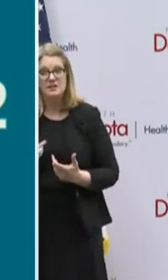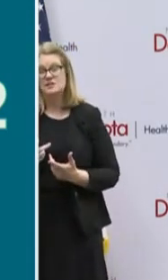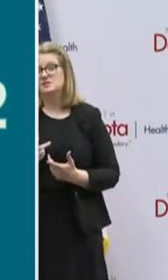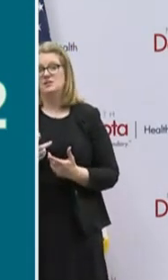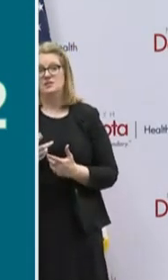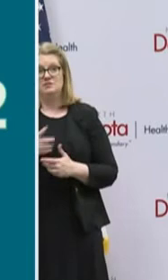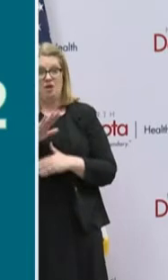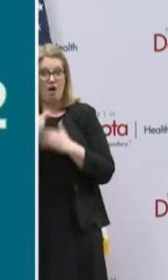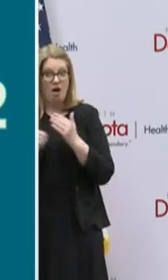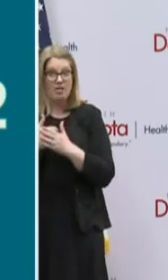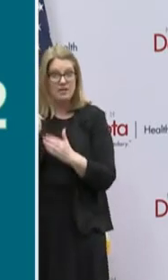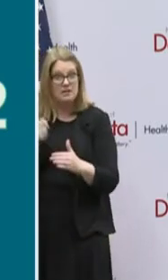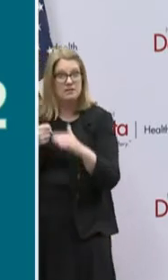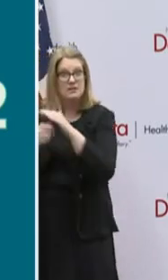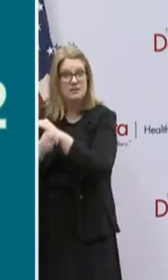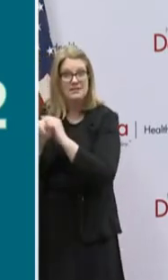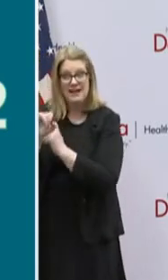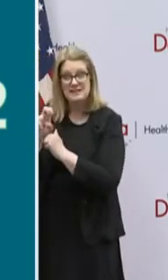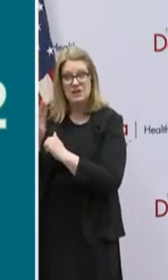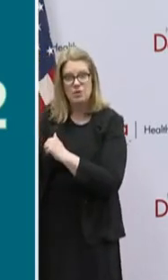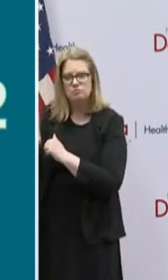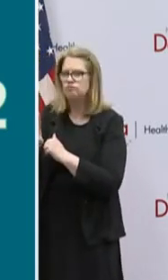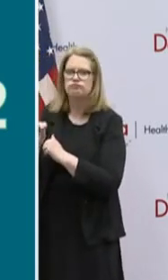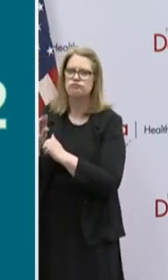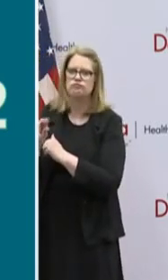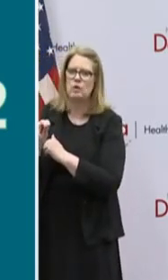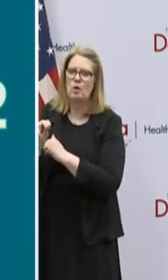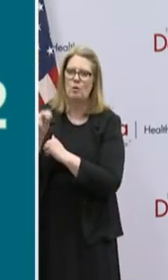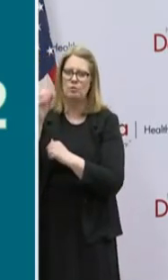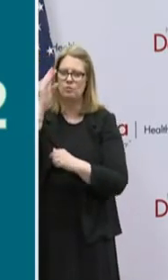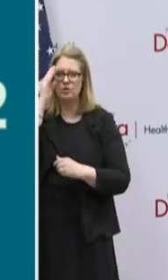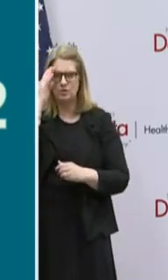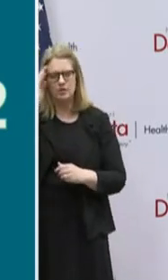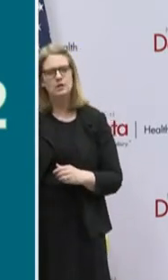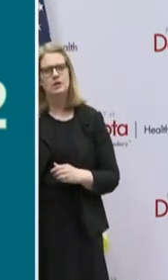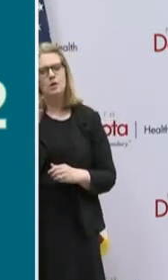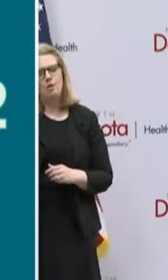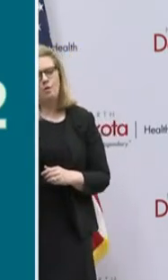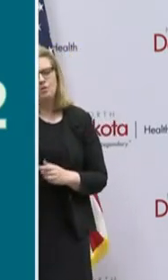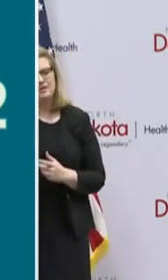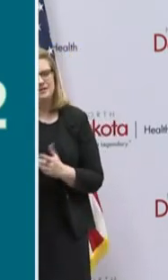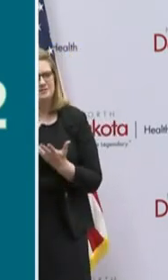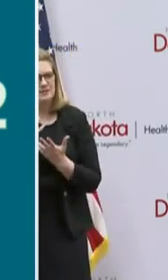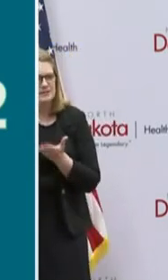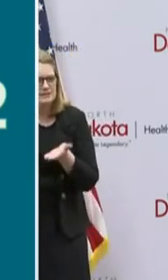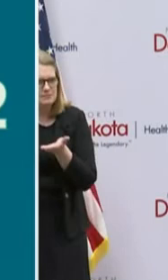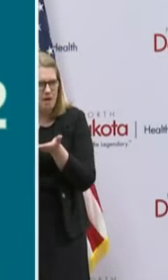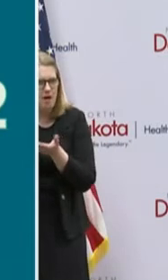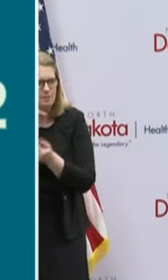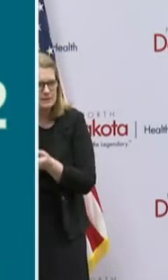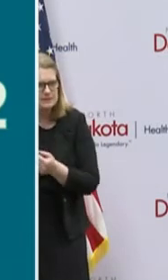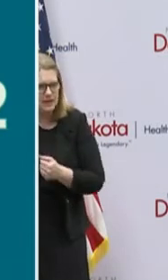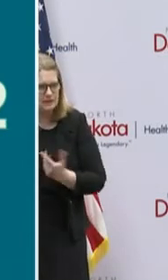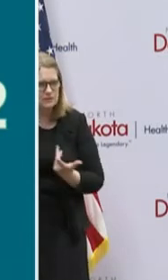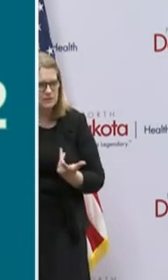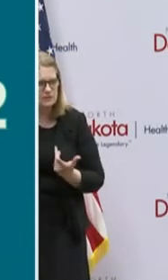DAKOTA, HUNDREDS OF ICU BEDS, AND NOT ALL OF THESE HOSPITALIZATIONS ARE IN ICU, SO AGAIN, WE'RE ONLY TOUCHING A